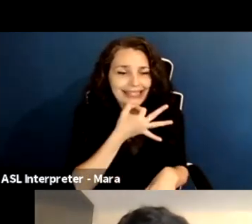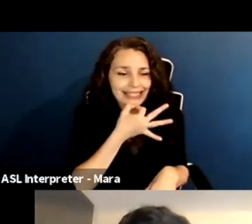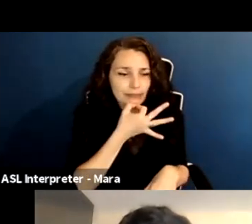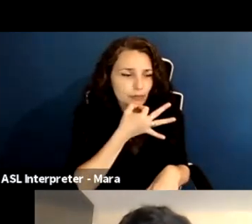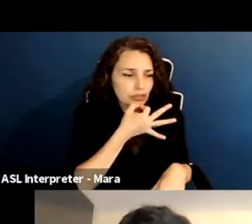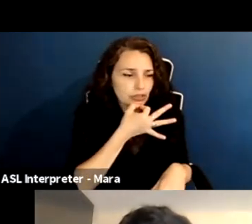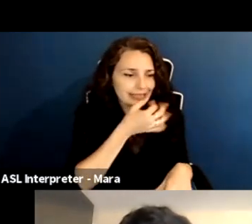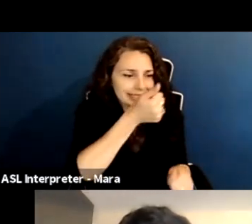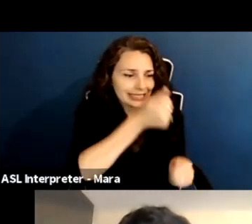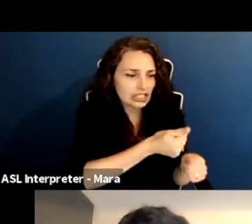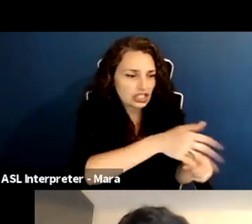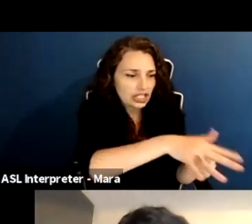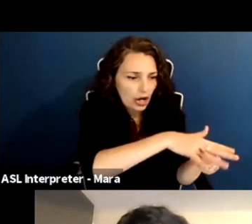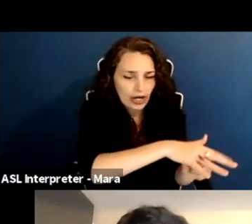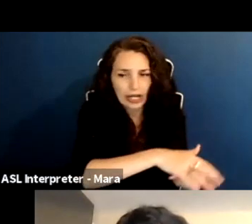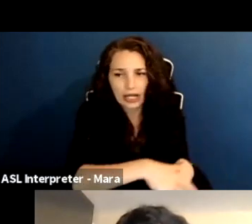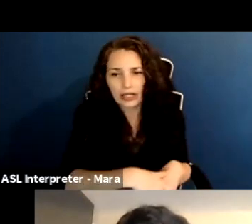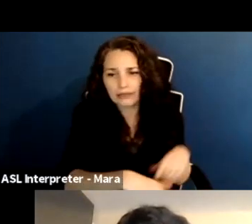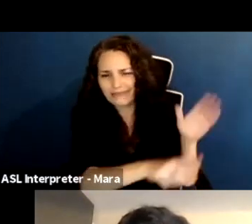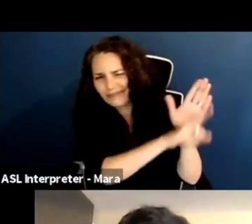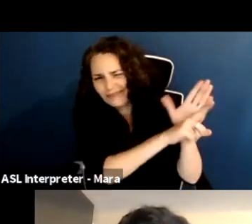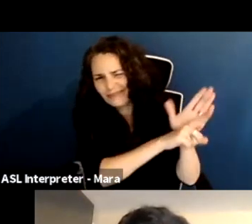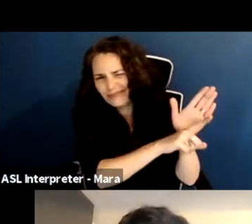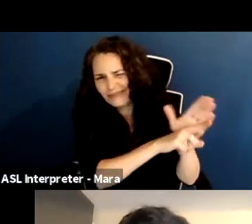(phone rings) Sorry, I thought I'd turned off.